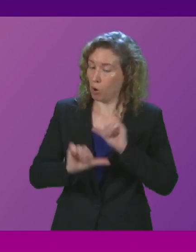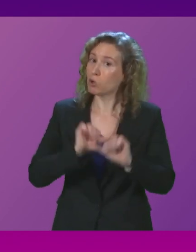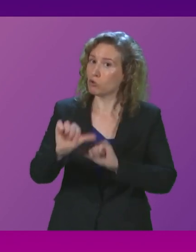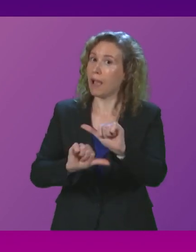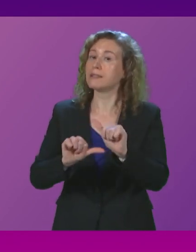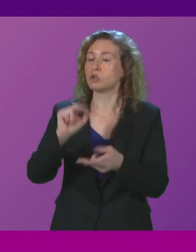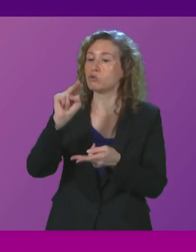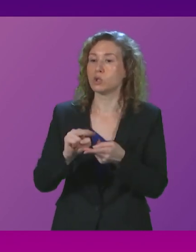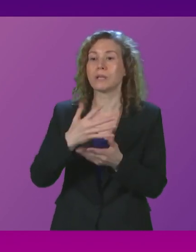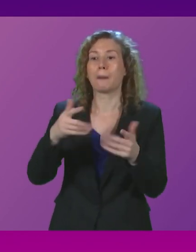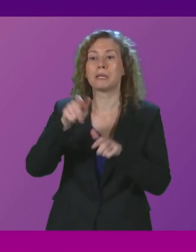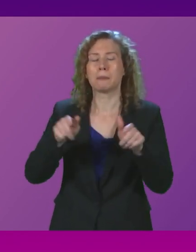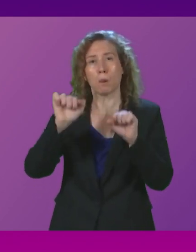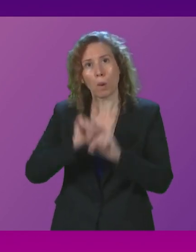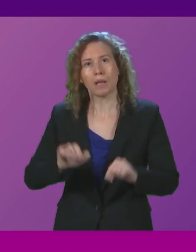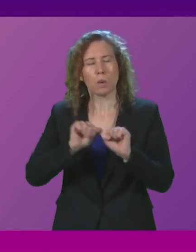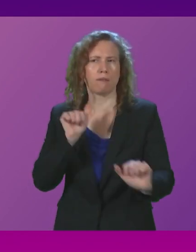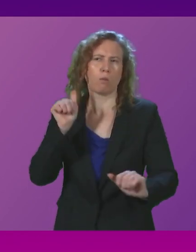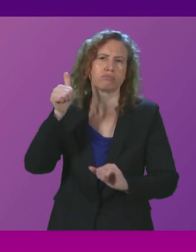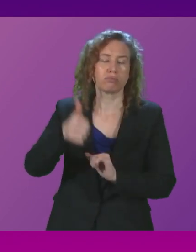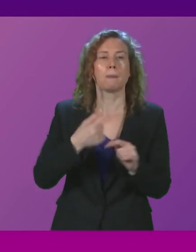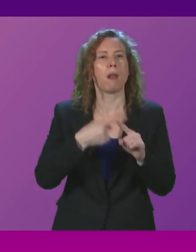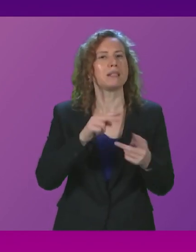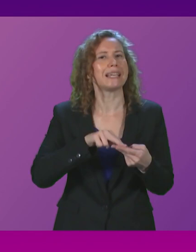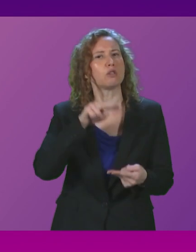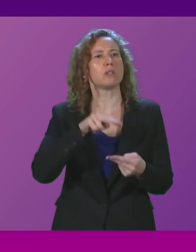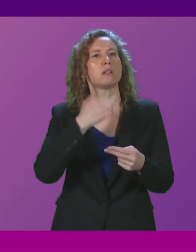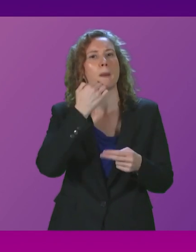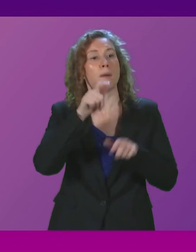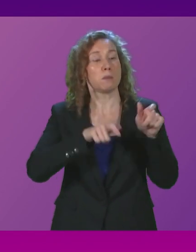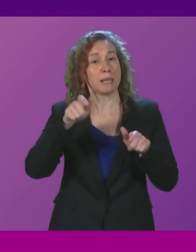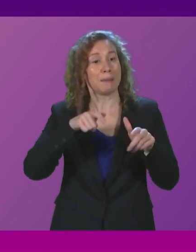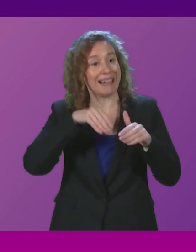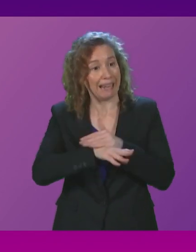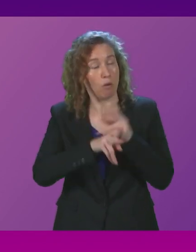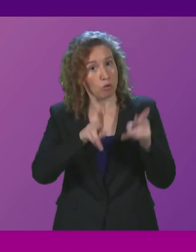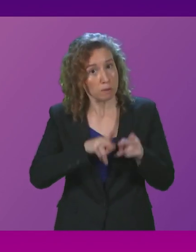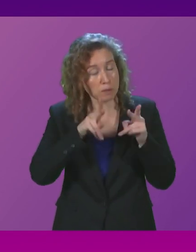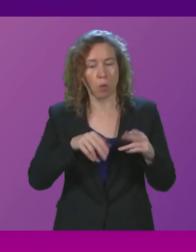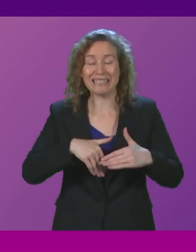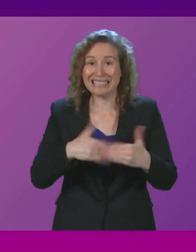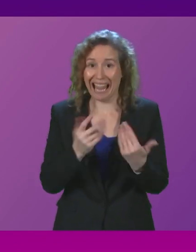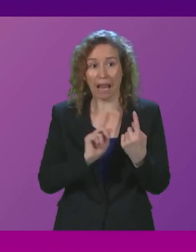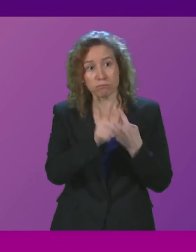We are also seeing an increase in the number of in-patient and day-case patients who have been seen.